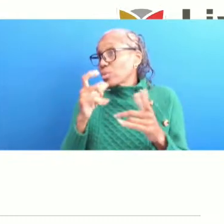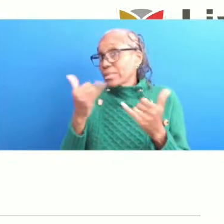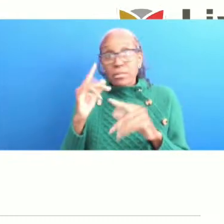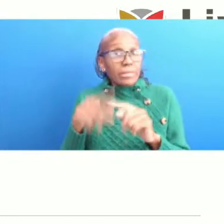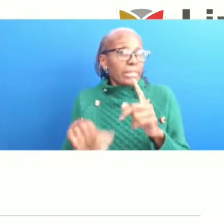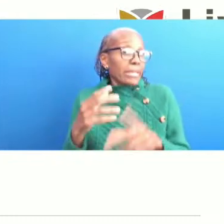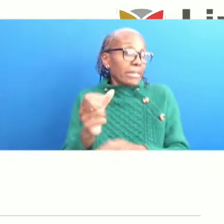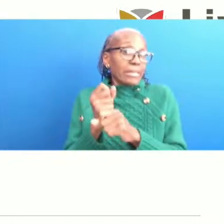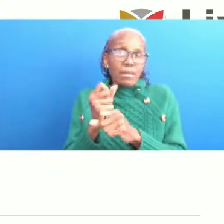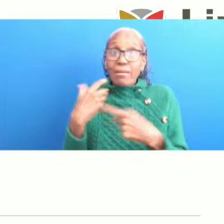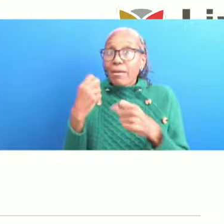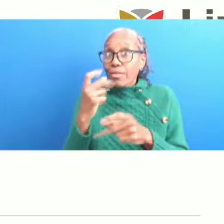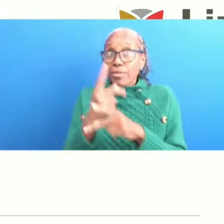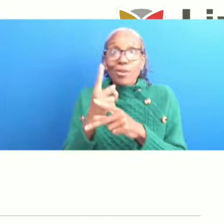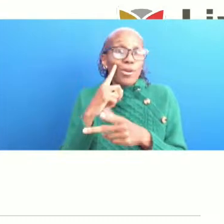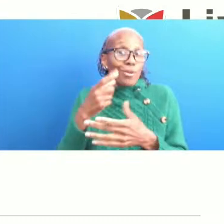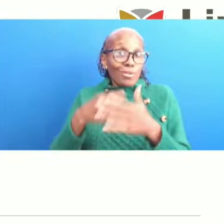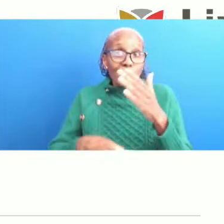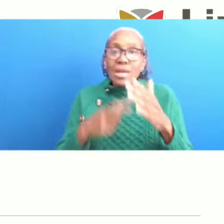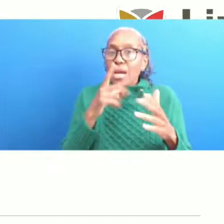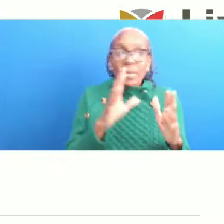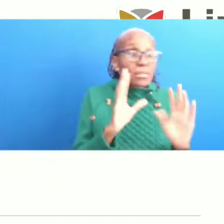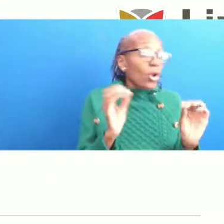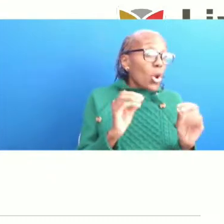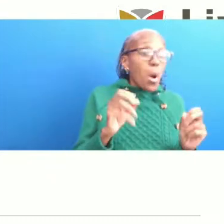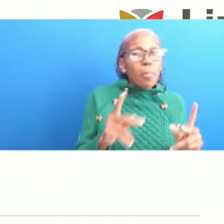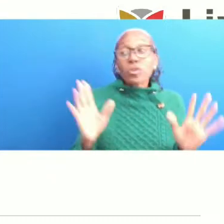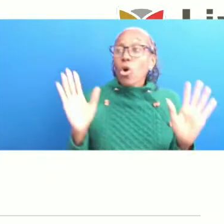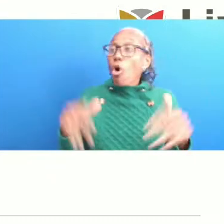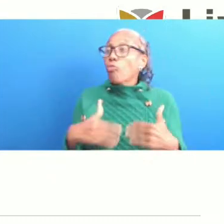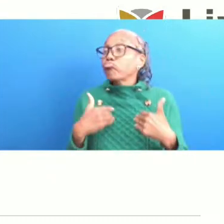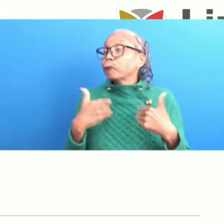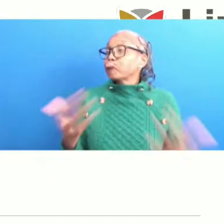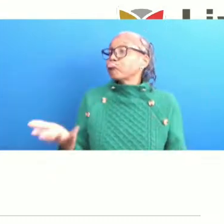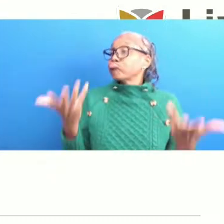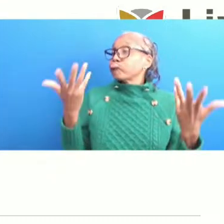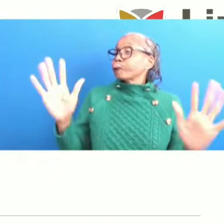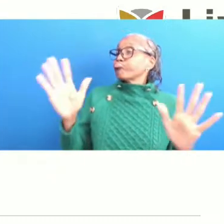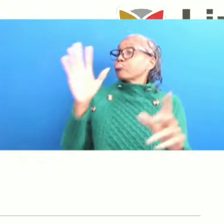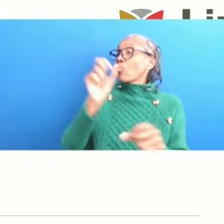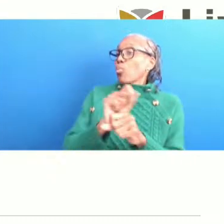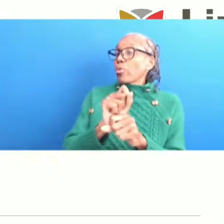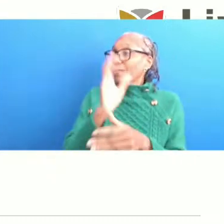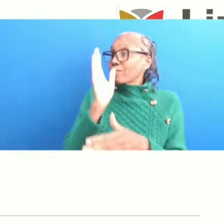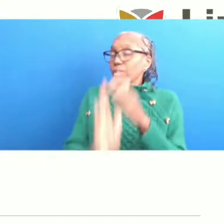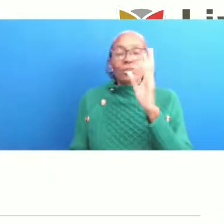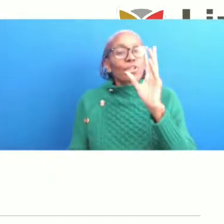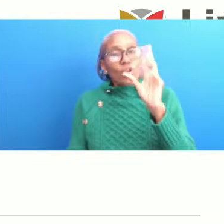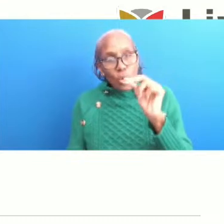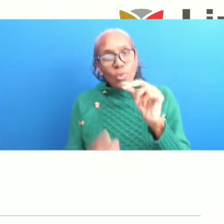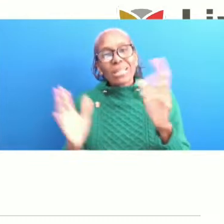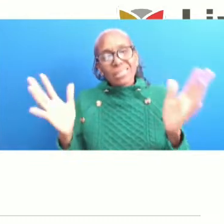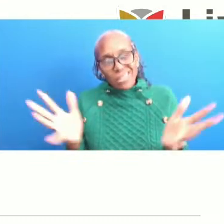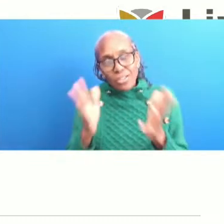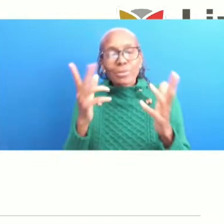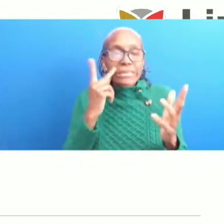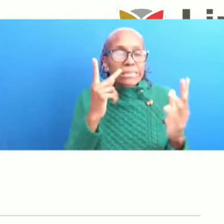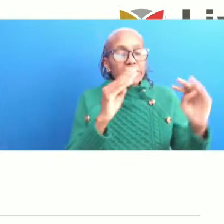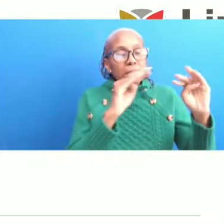KNOW OBVIOUSLY PEOPLE WHO CAN'T GET HEALTH CARE BECAUSE OF COST AND SO THERE'S STILL OPPORTUNITY.